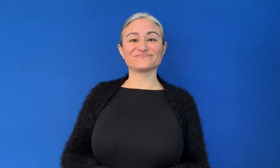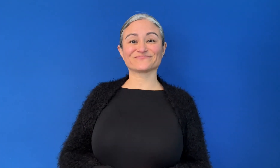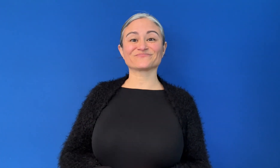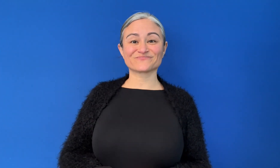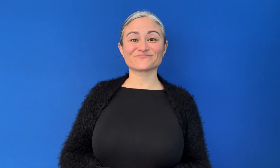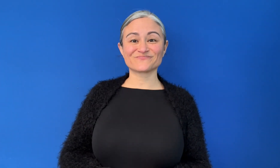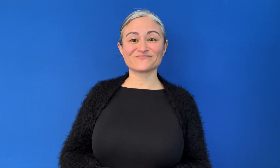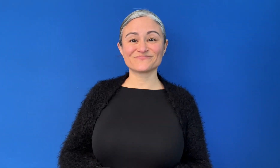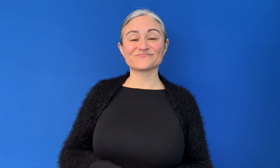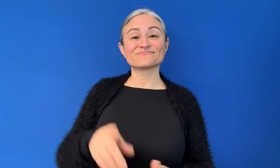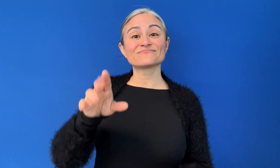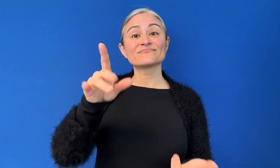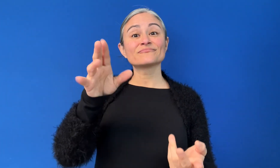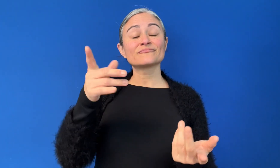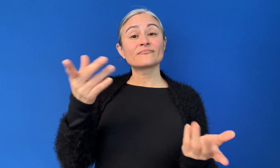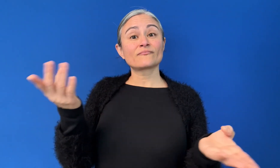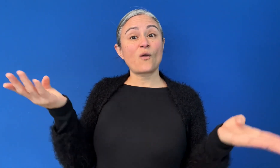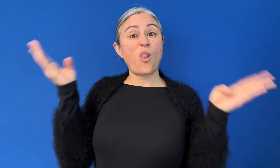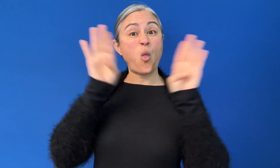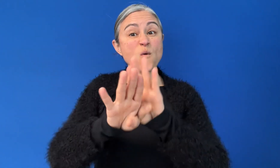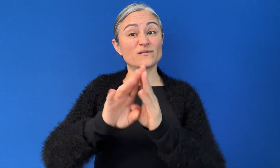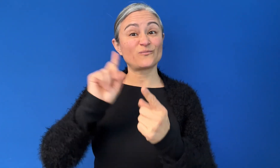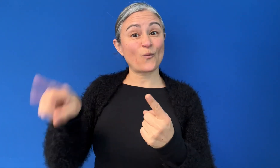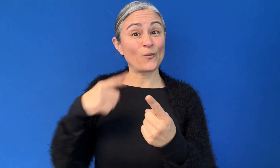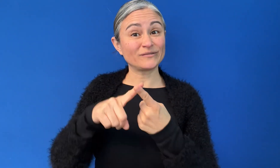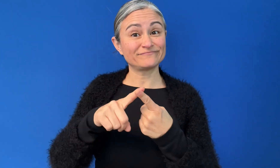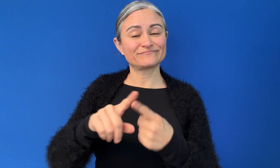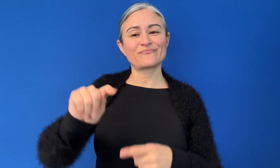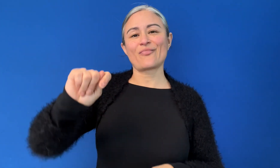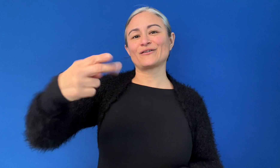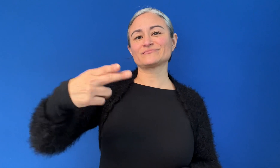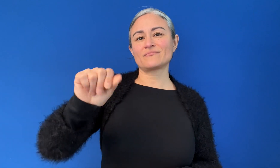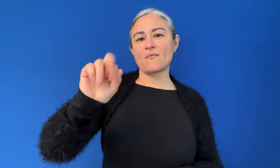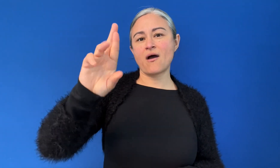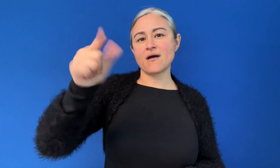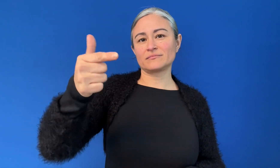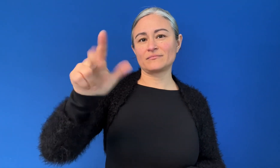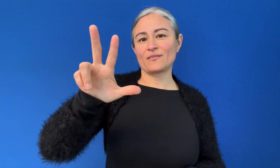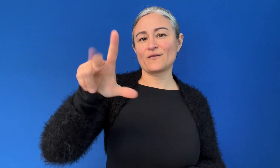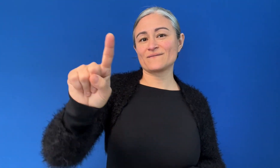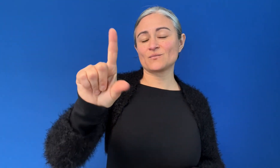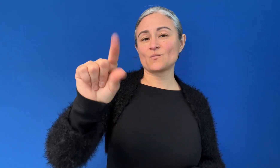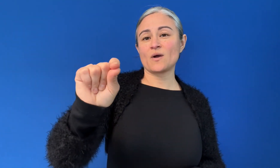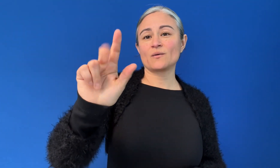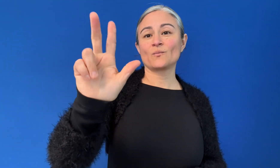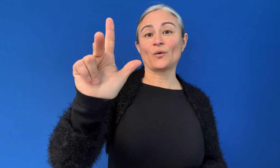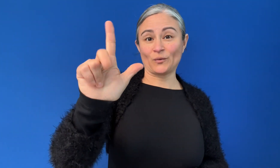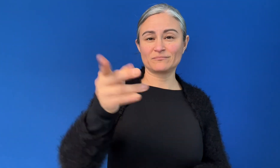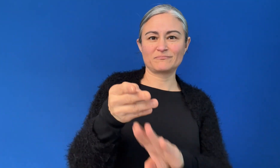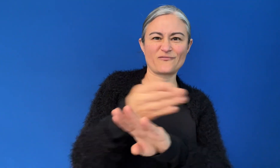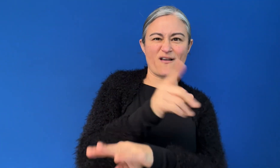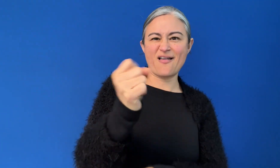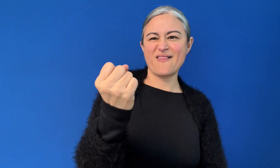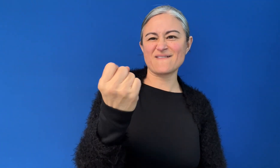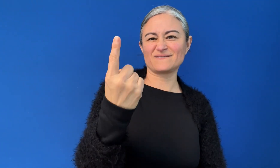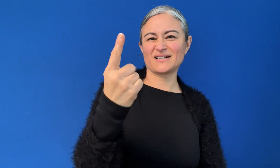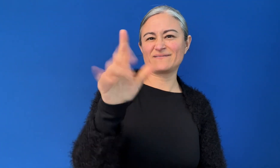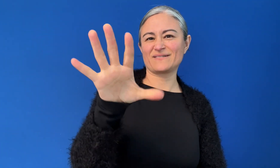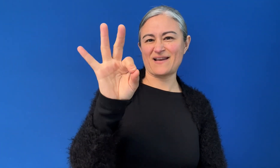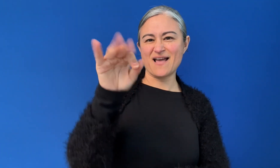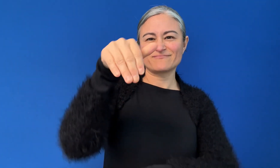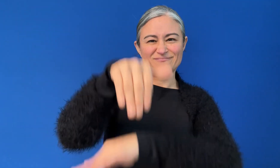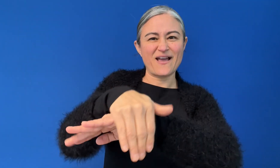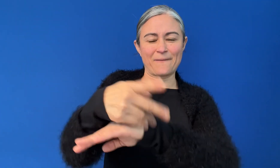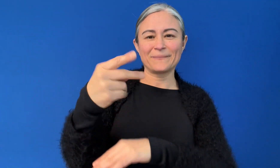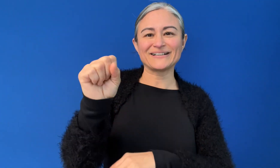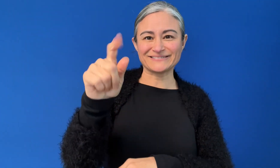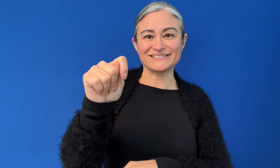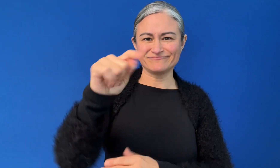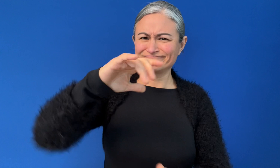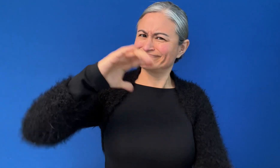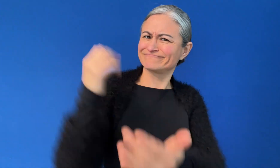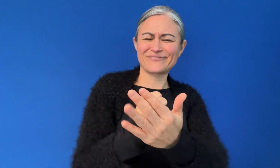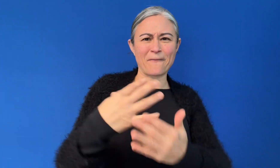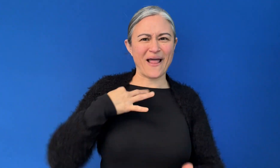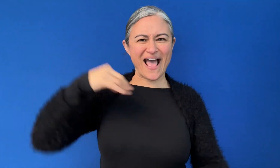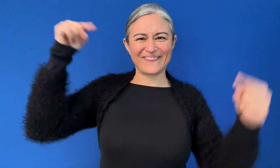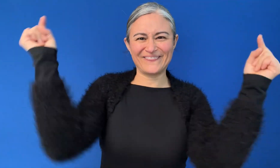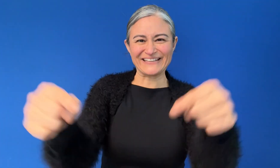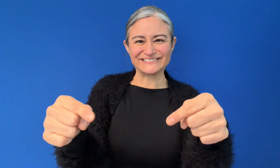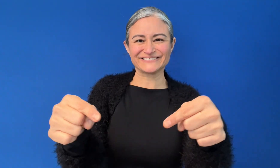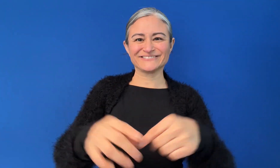Deadline when: Thursday, August 31, 2023, 11:59 PM Pacific Time